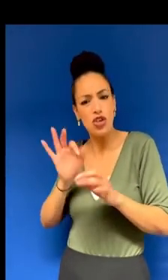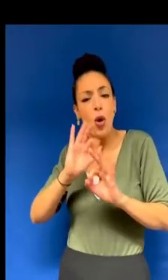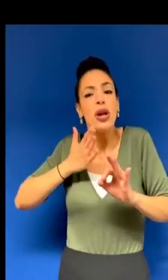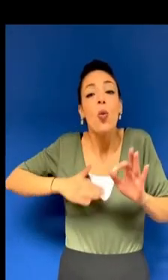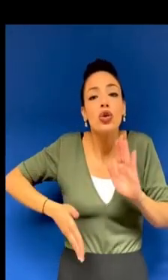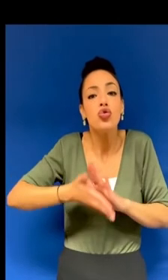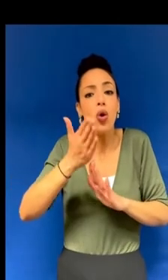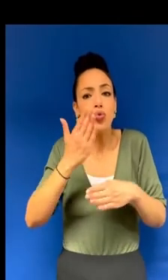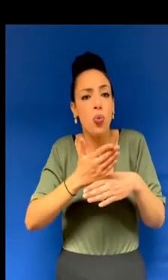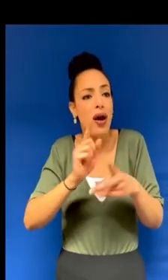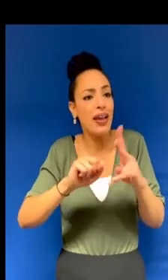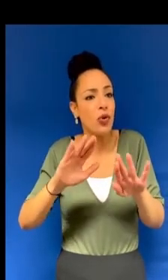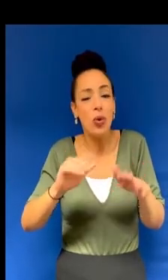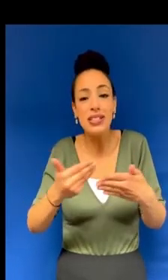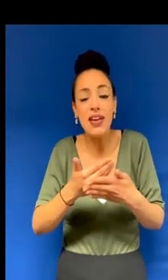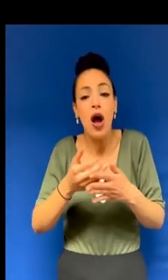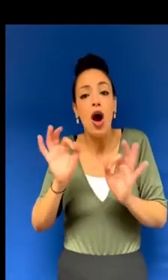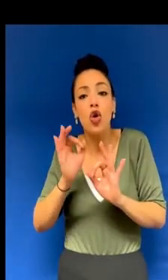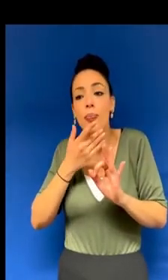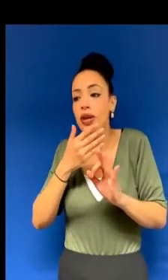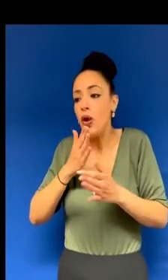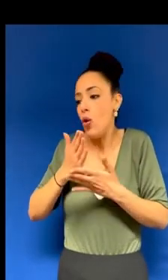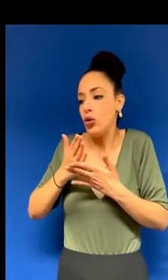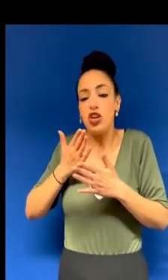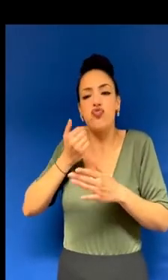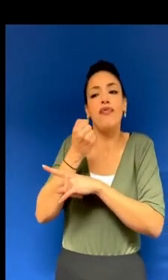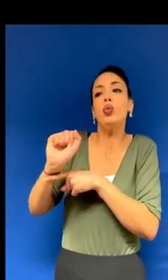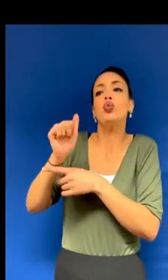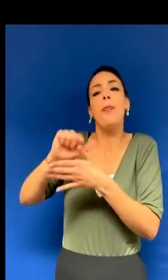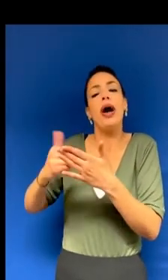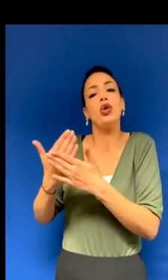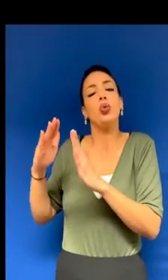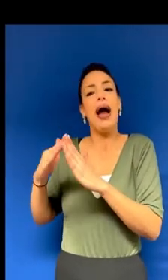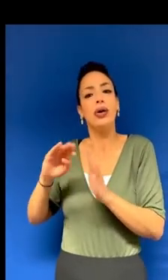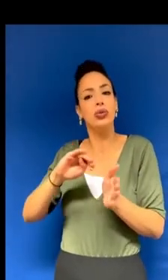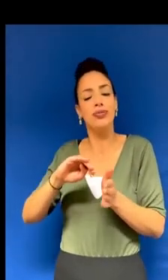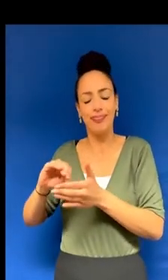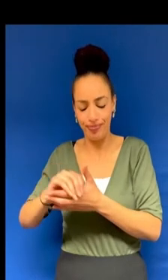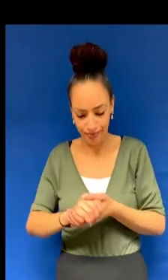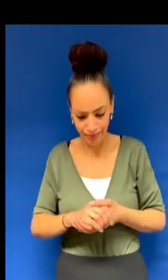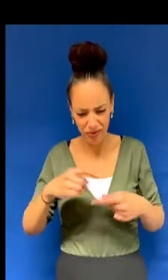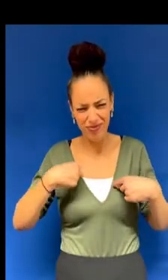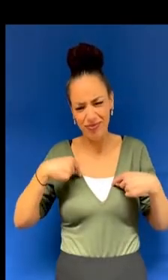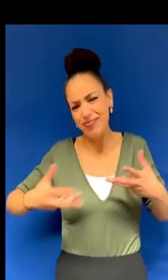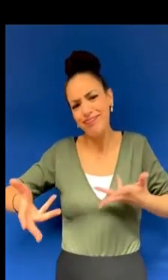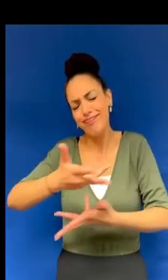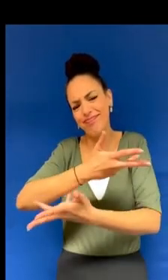they would. I feel like that's something that, for some reason goes over people's heads. Like nobody wants to live in the overcrowded house, nobody wants to go to work if they're unsafe.